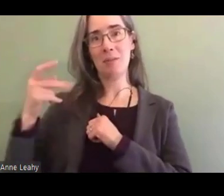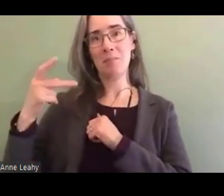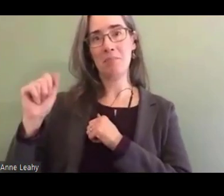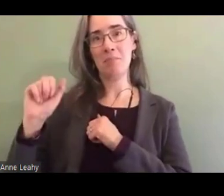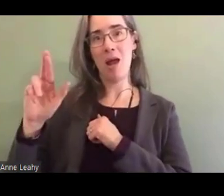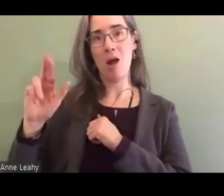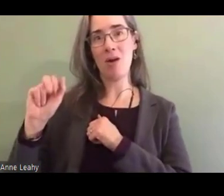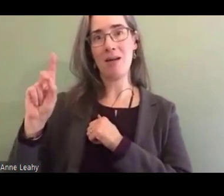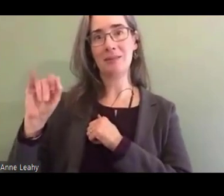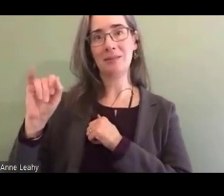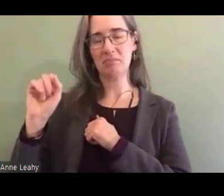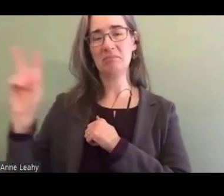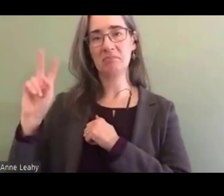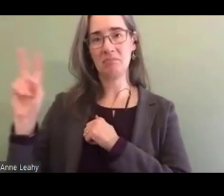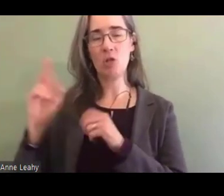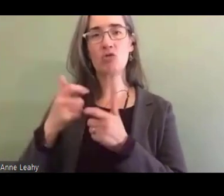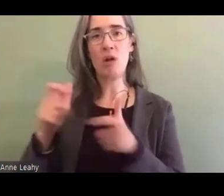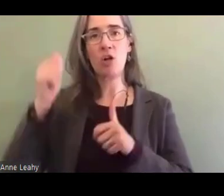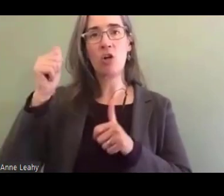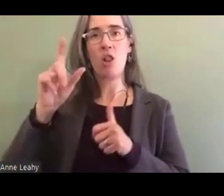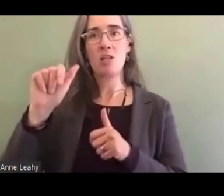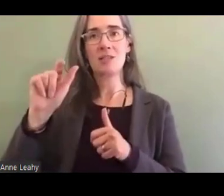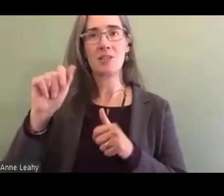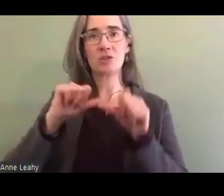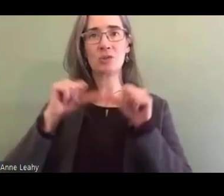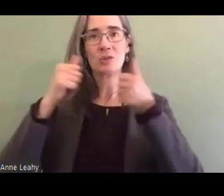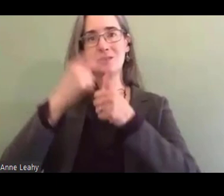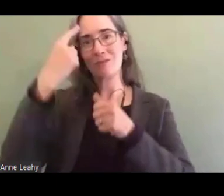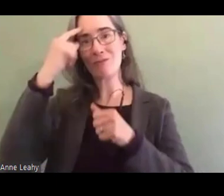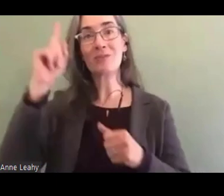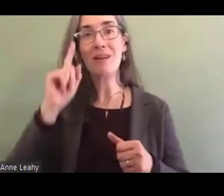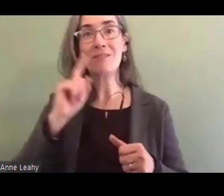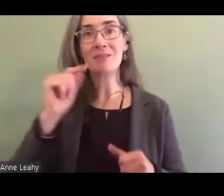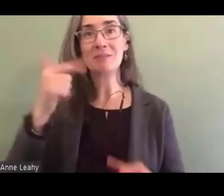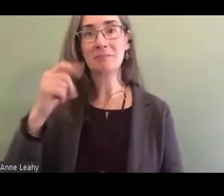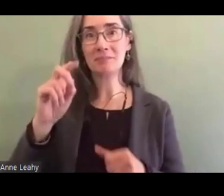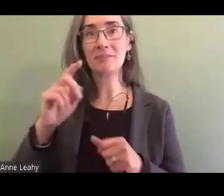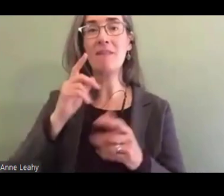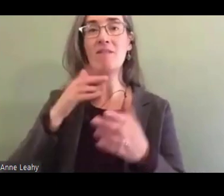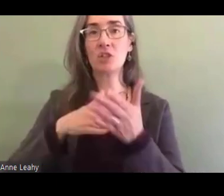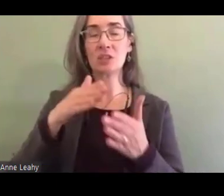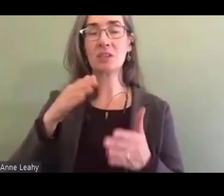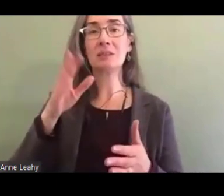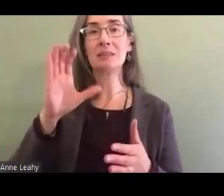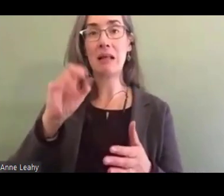the Greater Los Angeles Association for the Deaf vs. CNN,